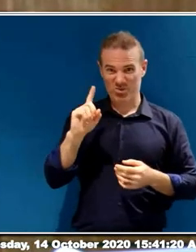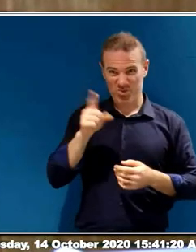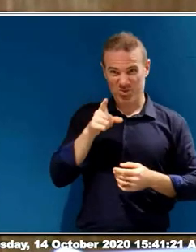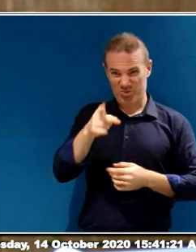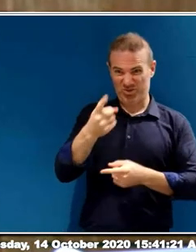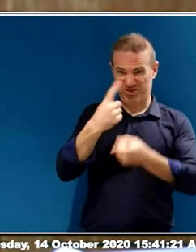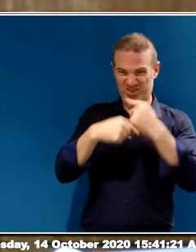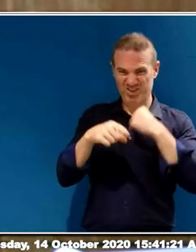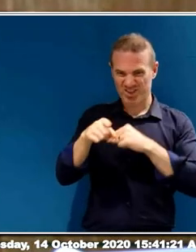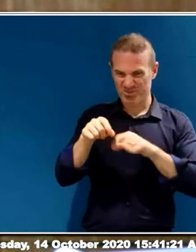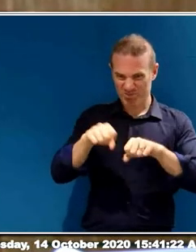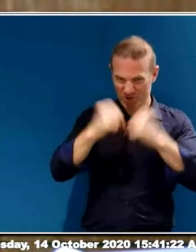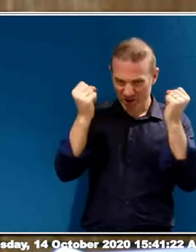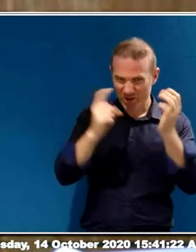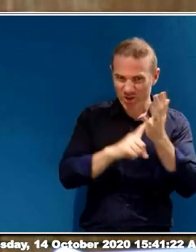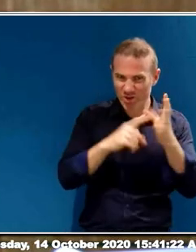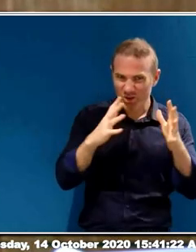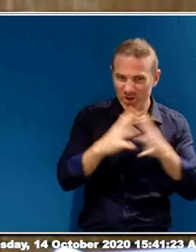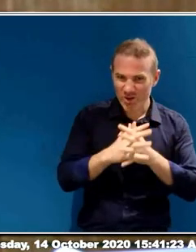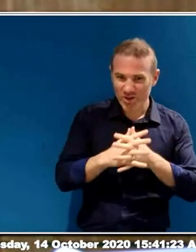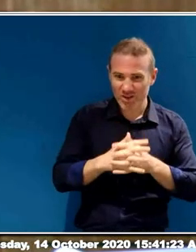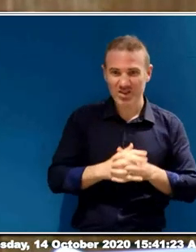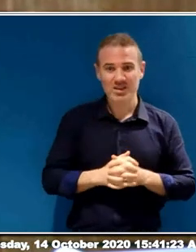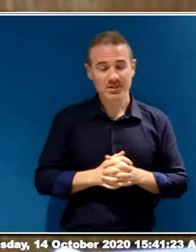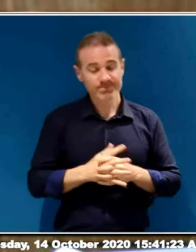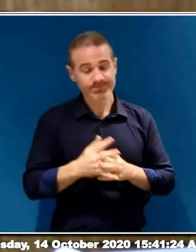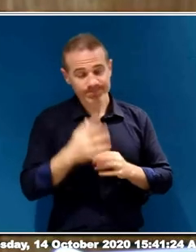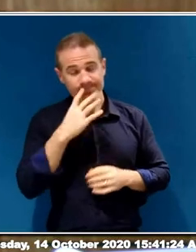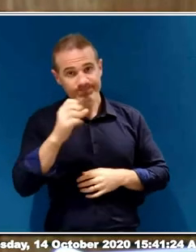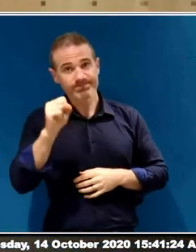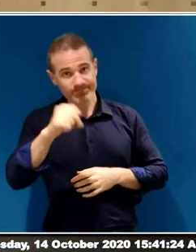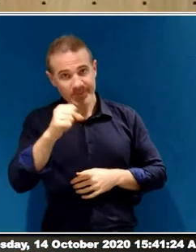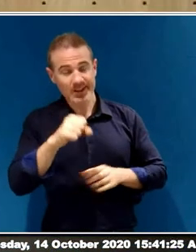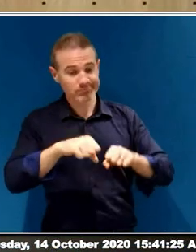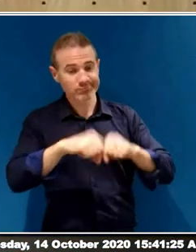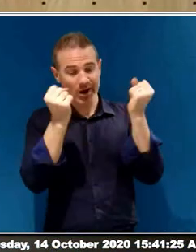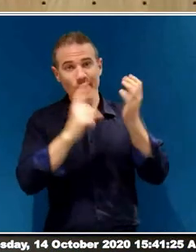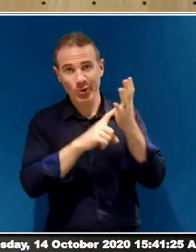It is unlawful conduct, but it's possible that schools might